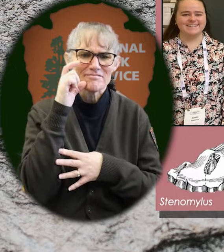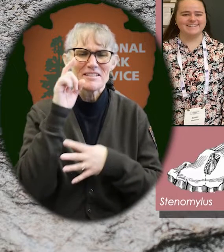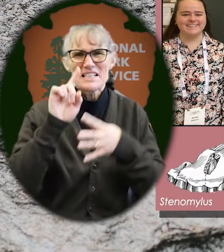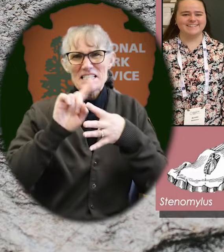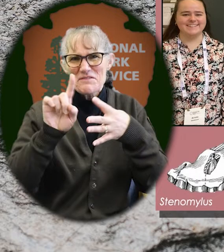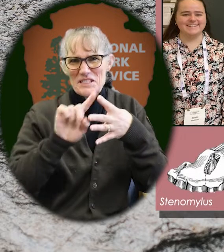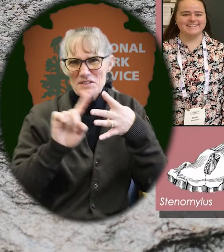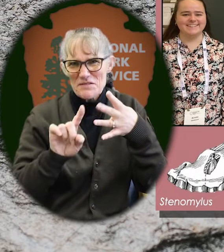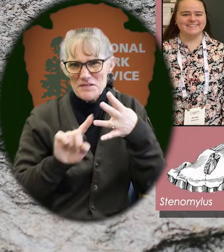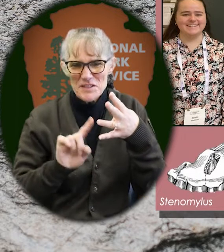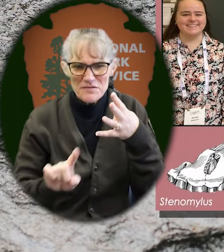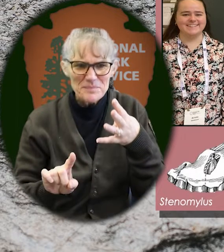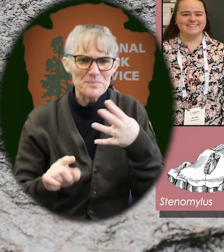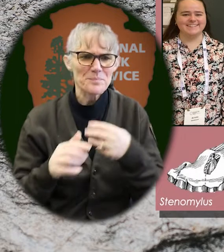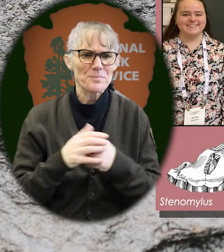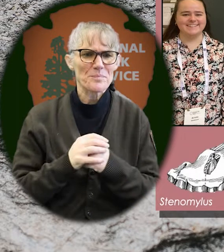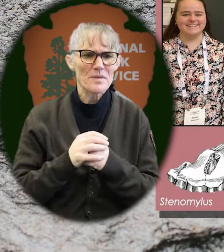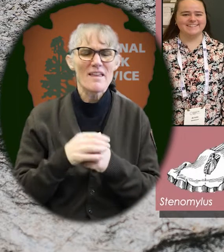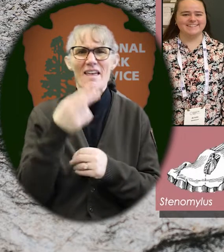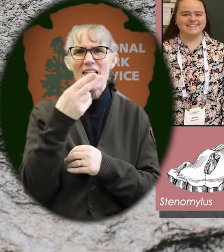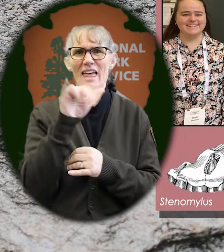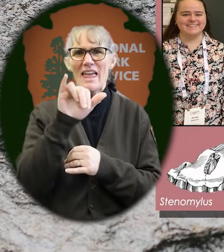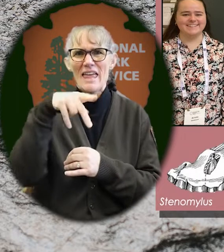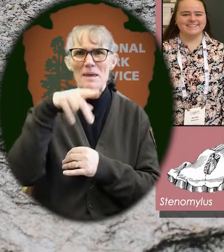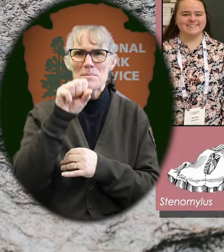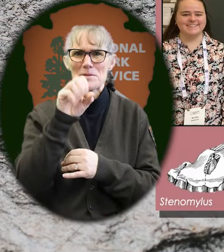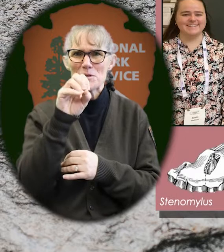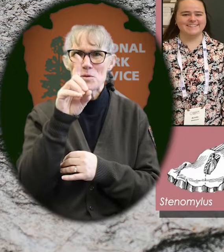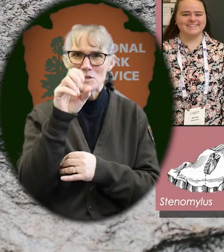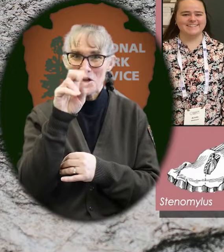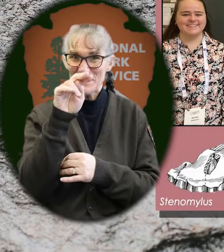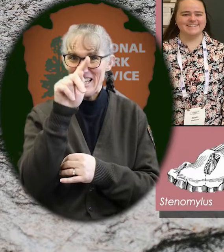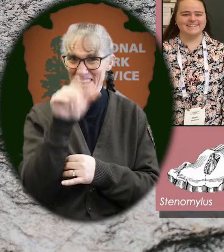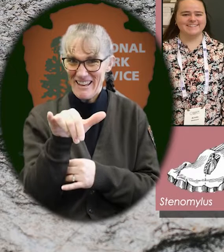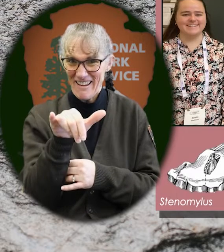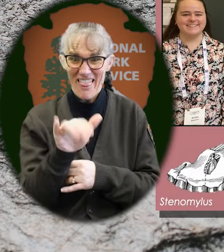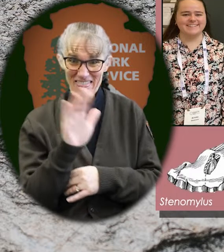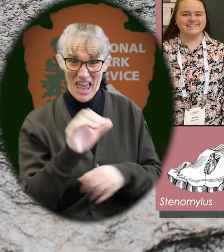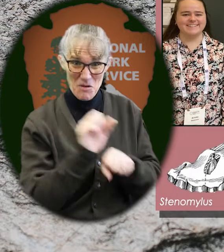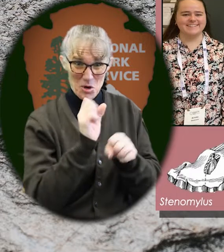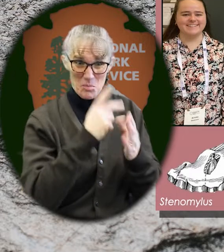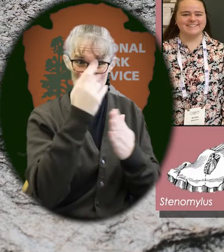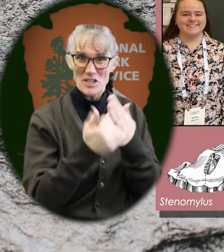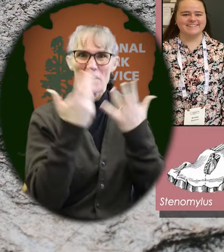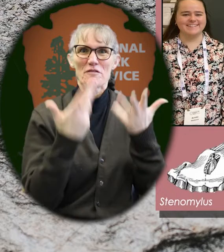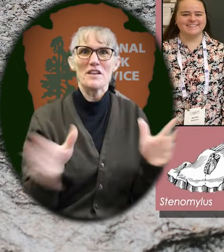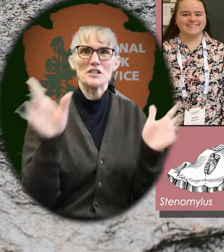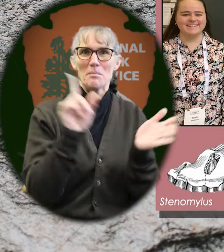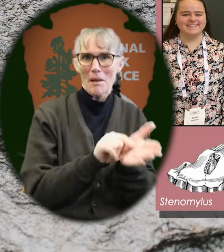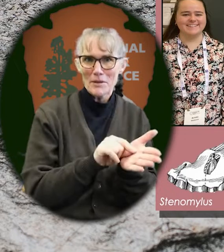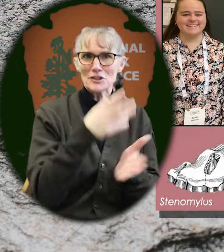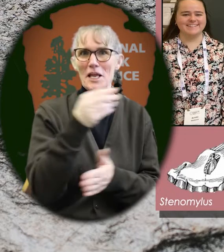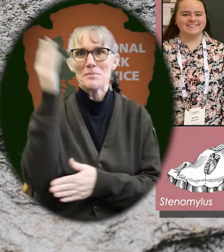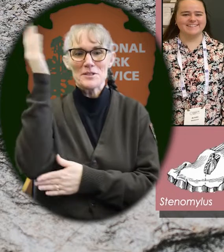or how high crowned their teeth were. And now this uh work has been published, as well as presented at GSA and SVP.